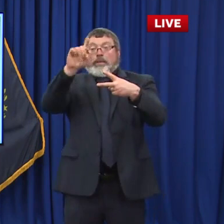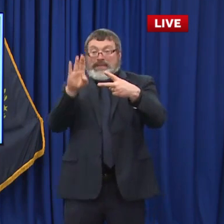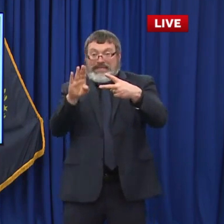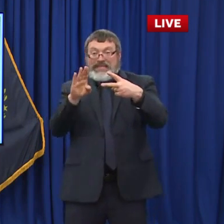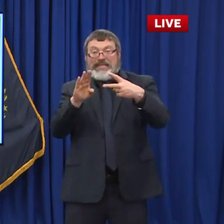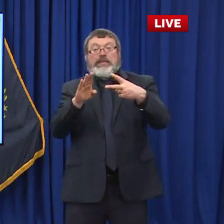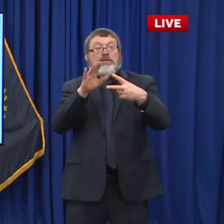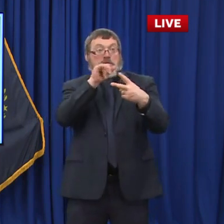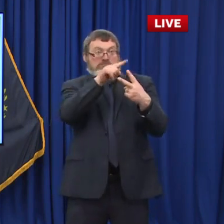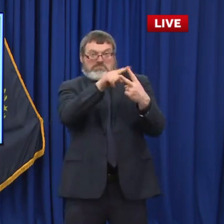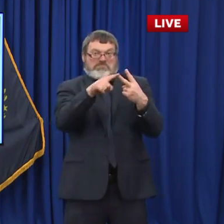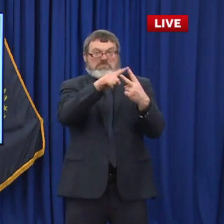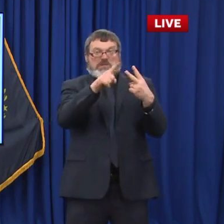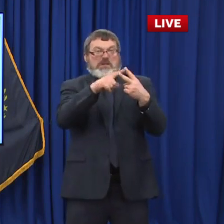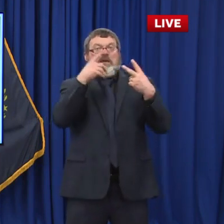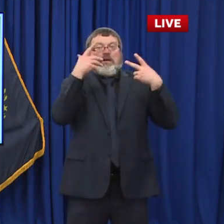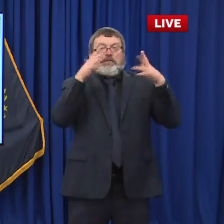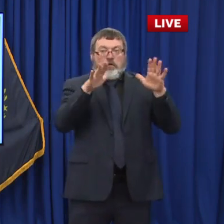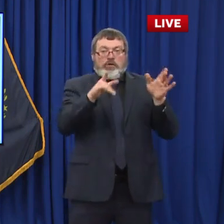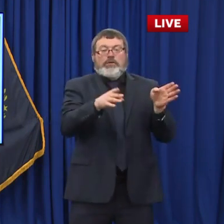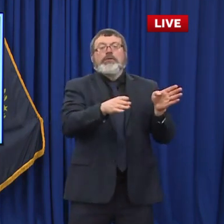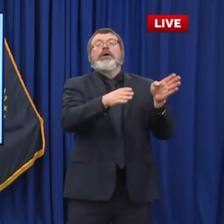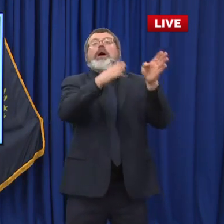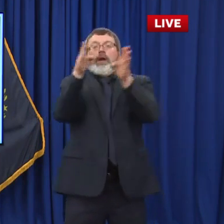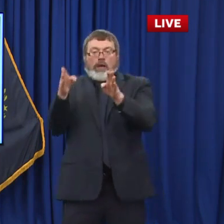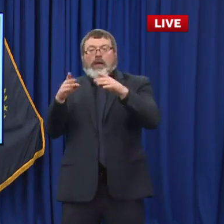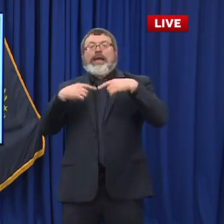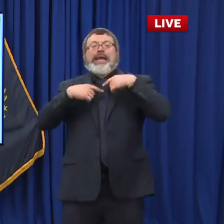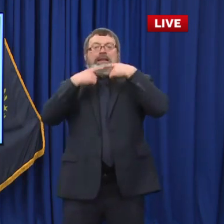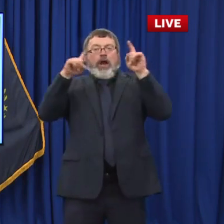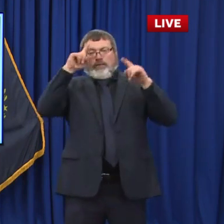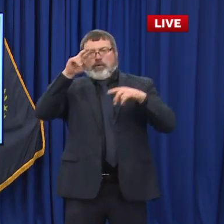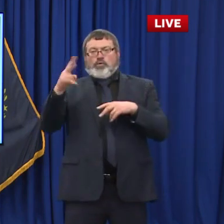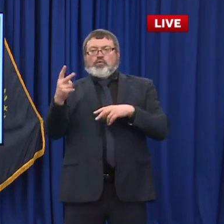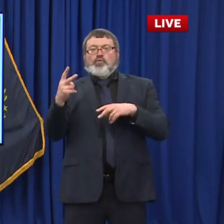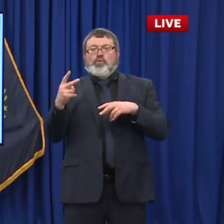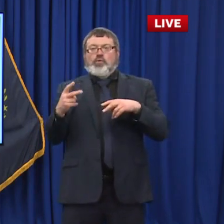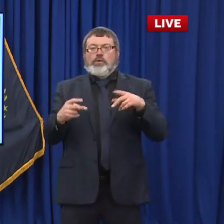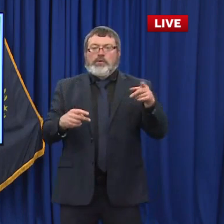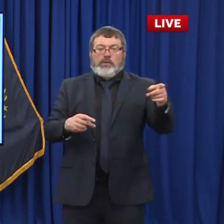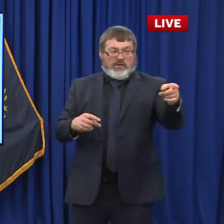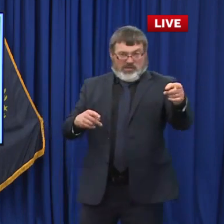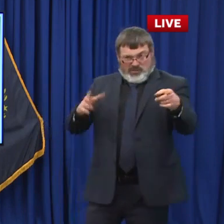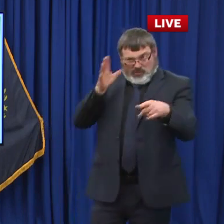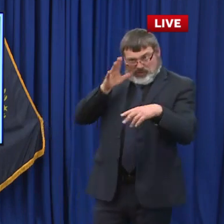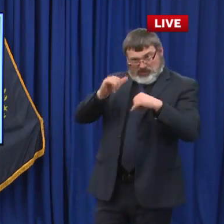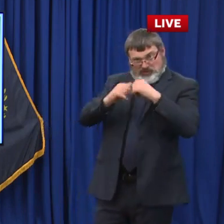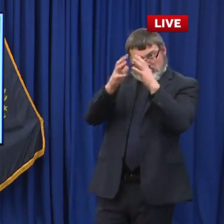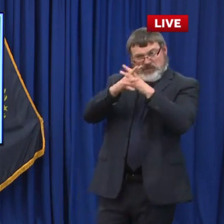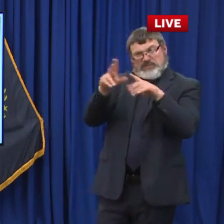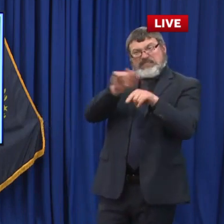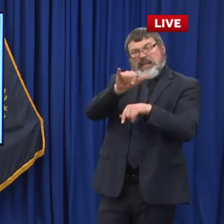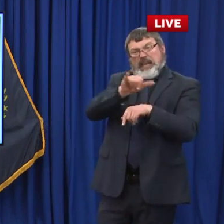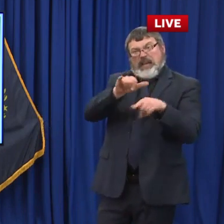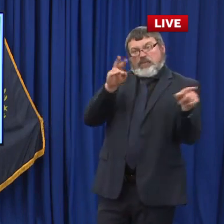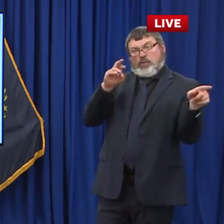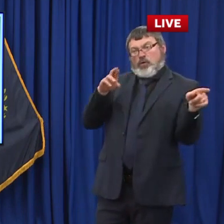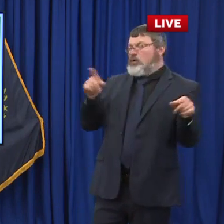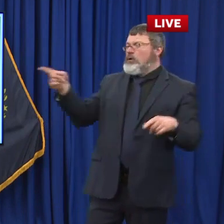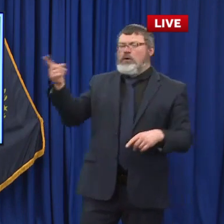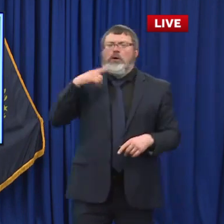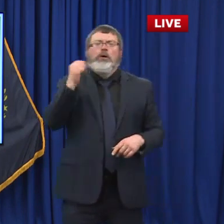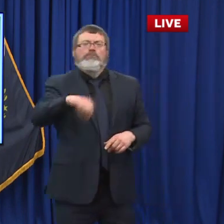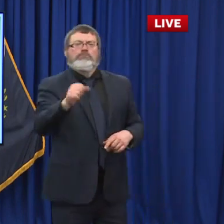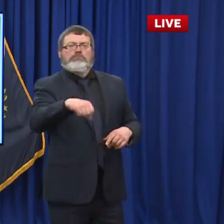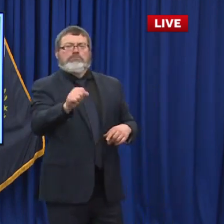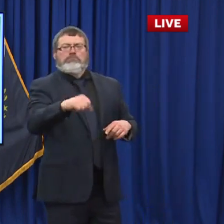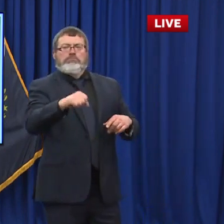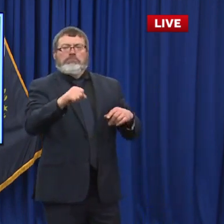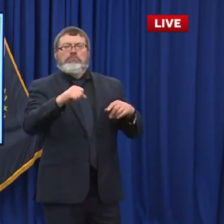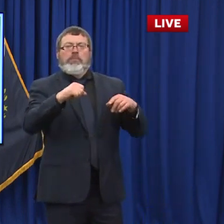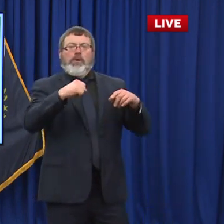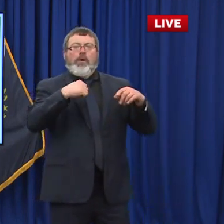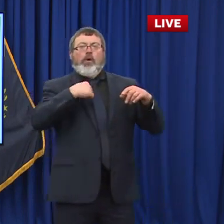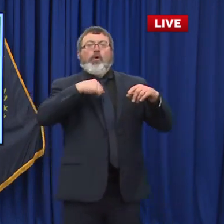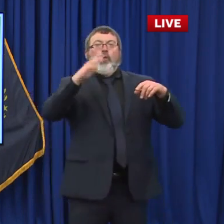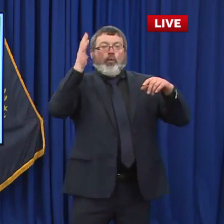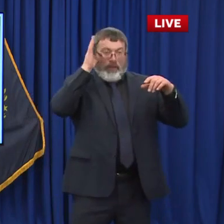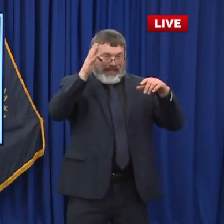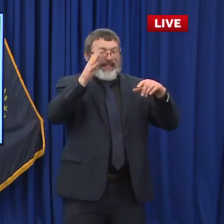SO AS SOON AS WE HAVE ONE A ONE BE VACCINATED WILL BE MAKING ANNOUNCEMENTS WHEN THESE TWO WILL BE WILL BE STARTING BILL USE THE SAME FIXED SITES AND WILL ADDITIONALLY HAVE MOBILE